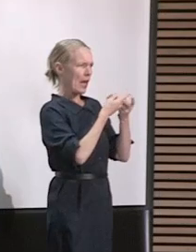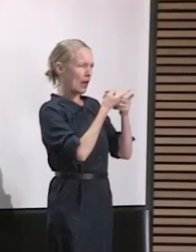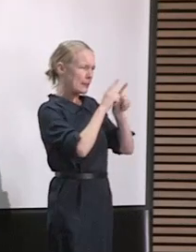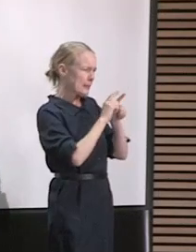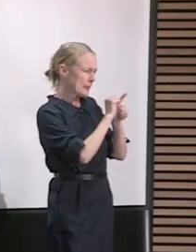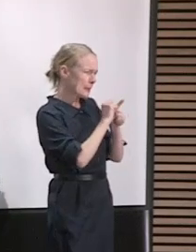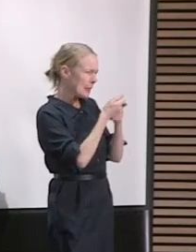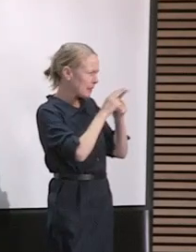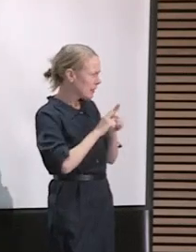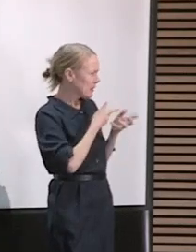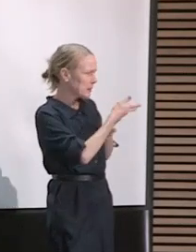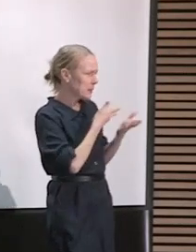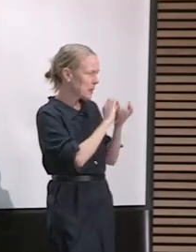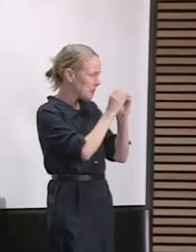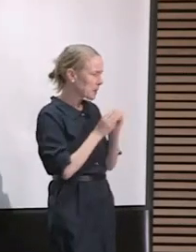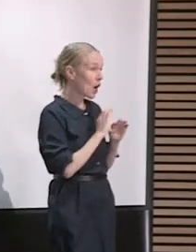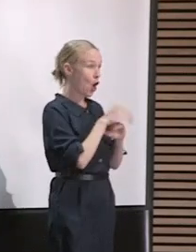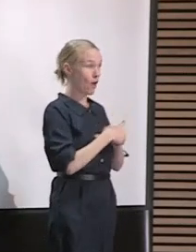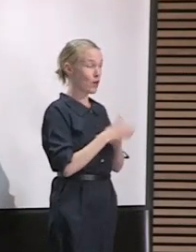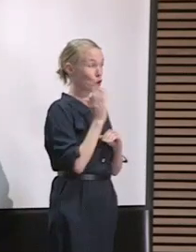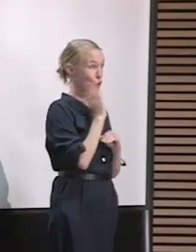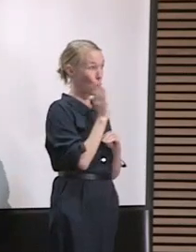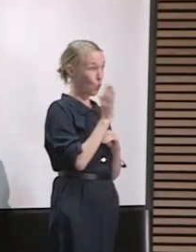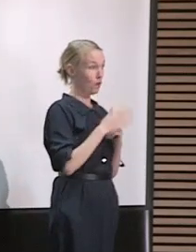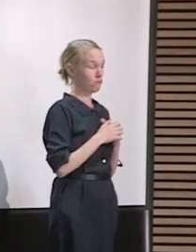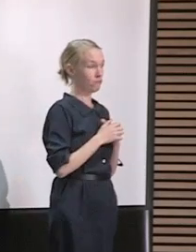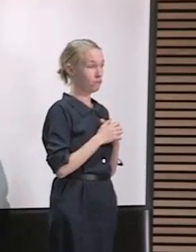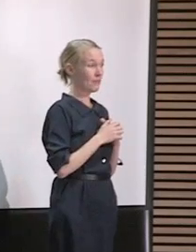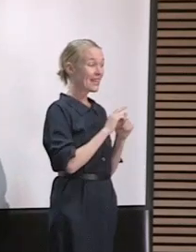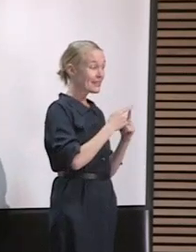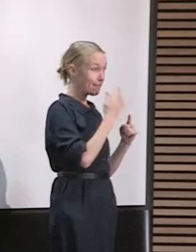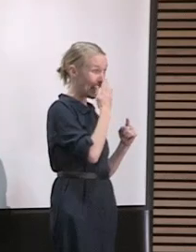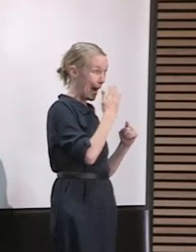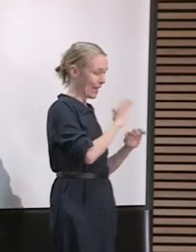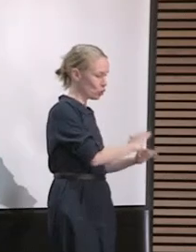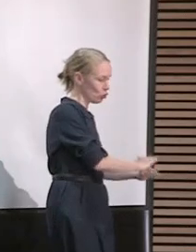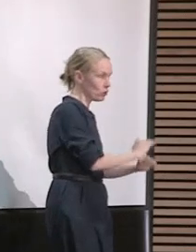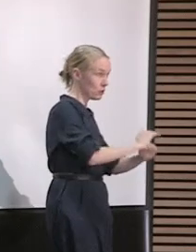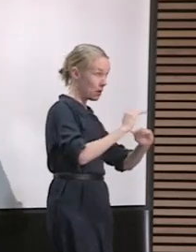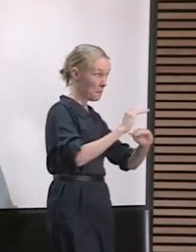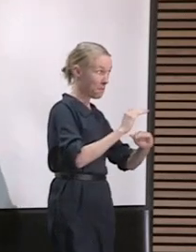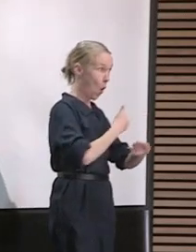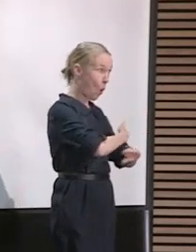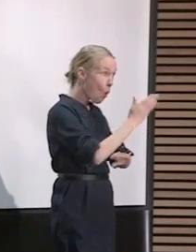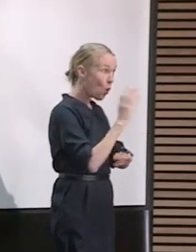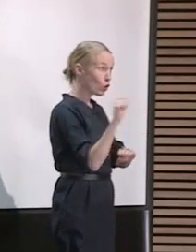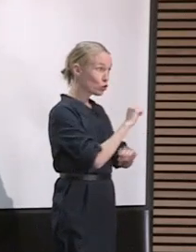clarify exactly which groups of school students would need to wear masks. There is some concern that, for very young